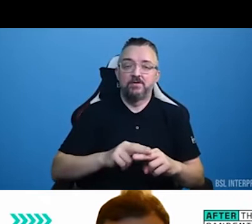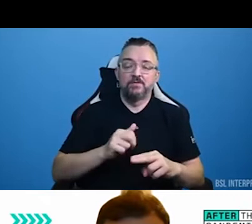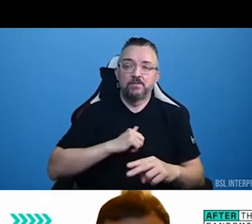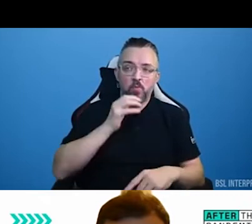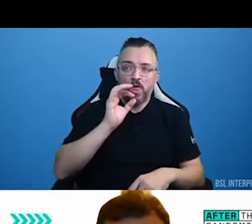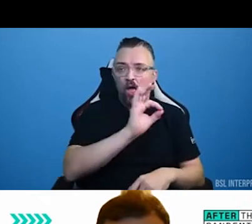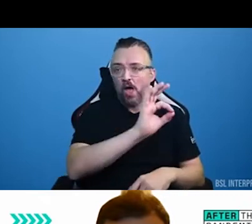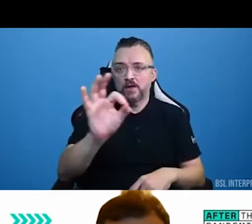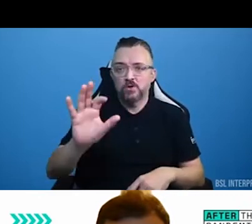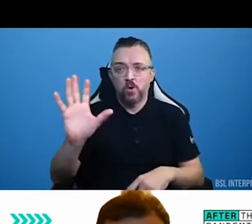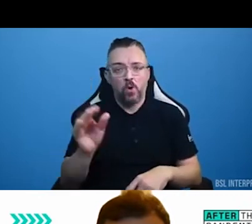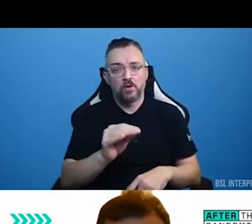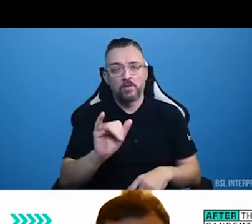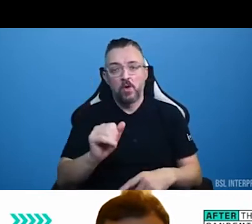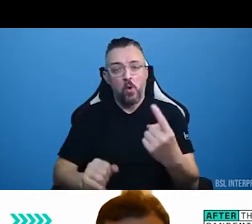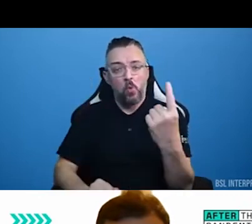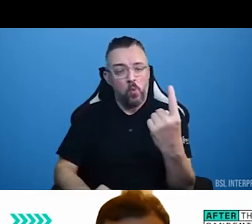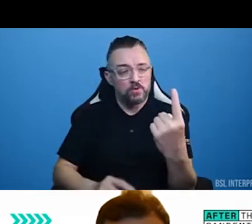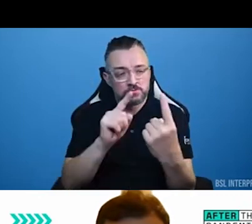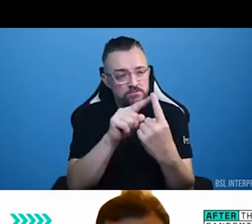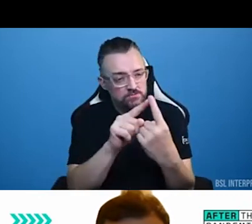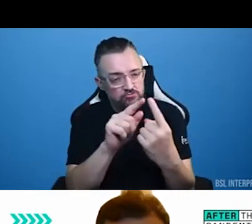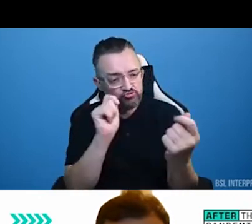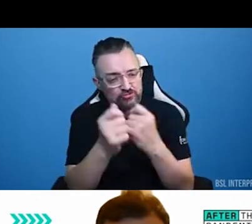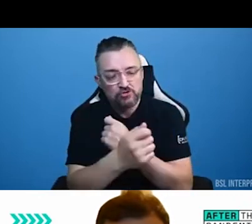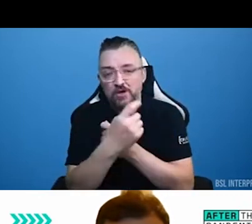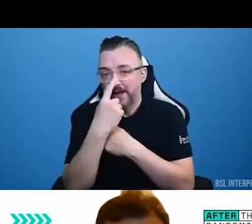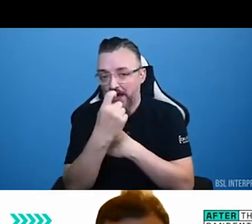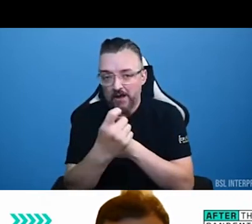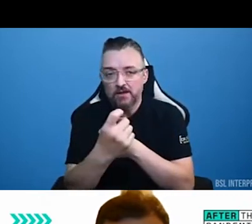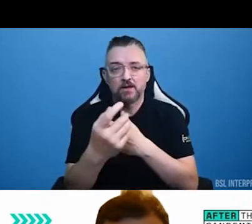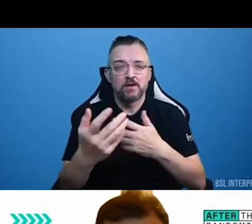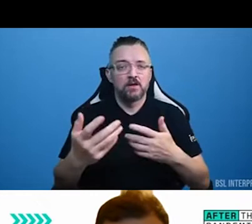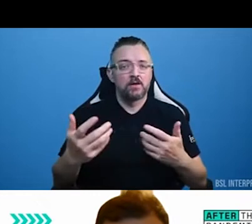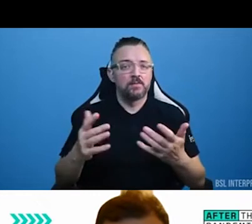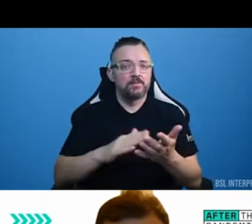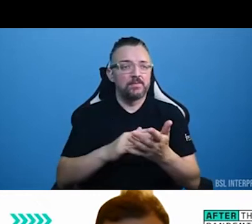if there was one thing you could change that might kind of change the course of things,